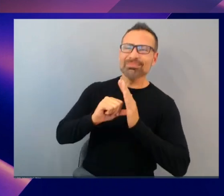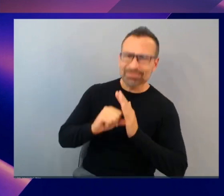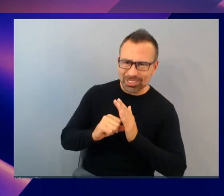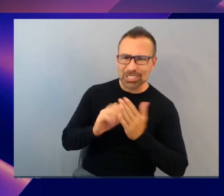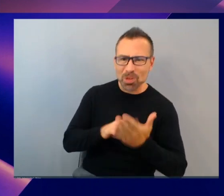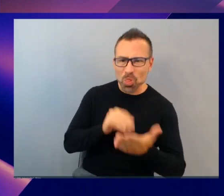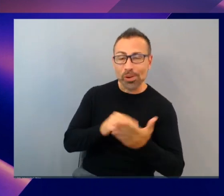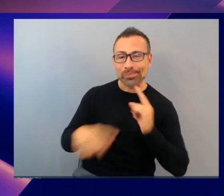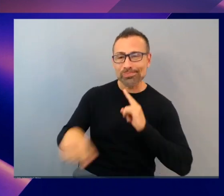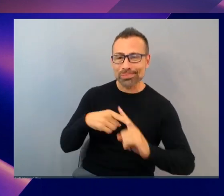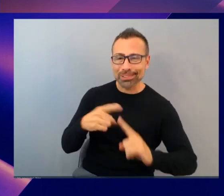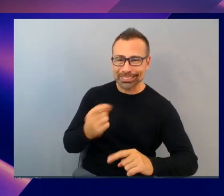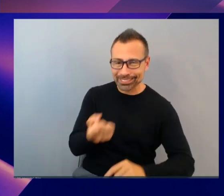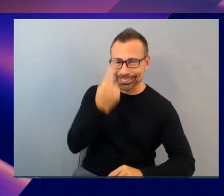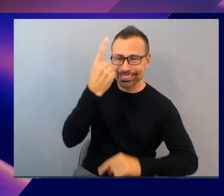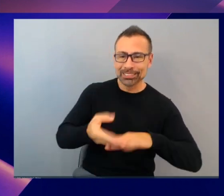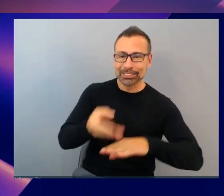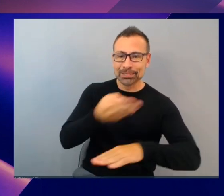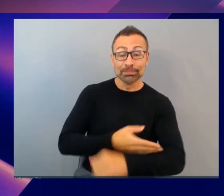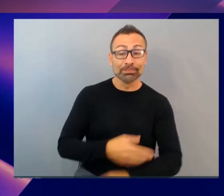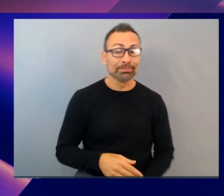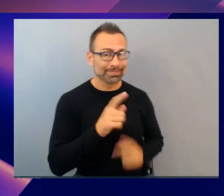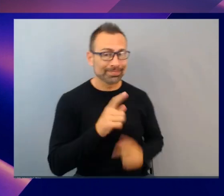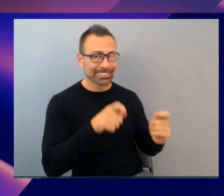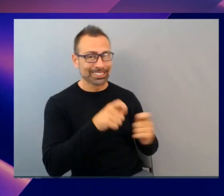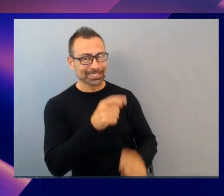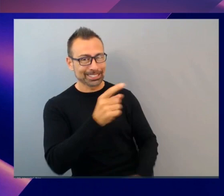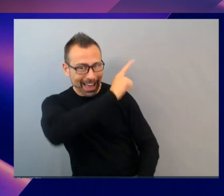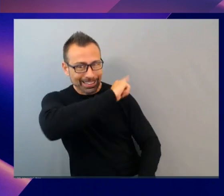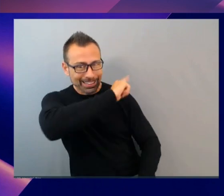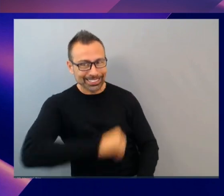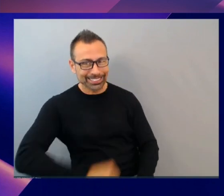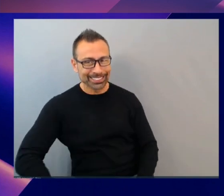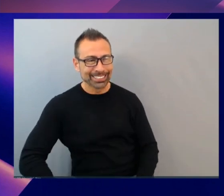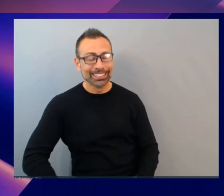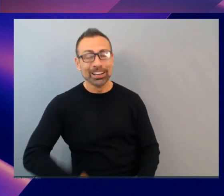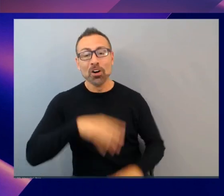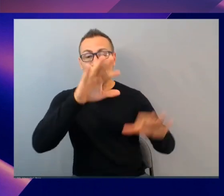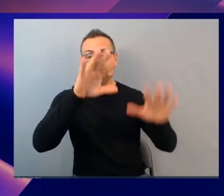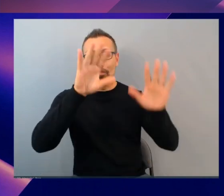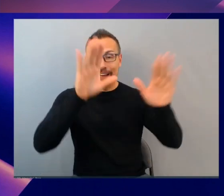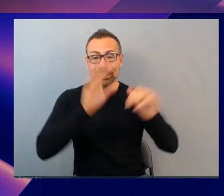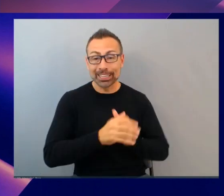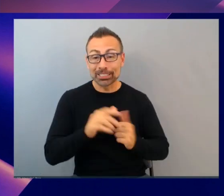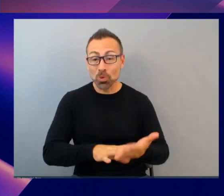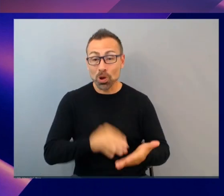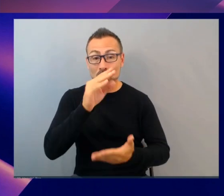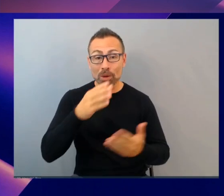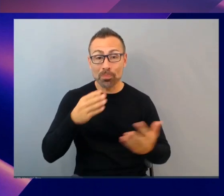Exactly, exactly. - Fantastic. So, it's learn by doing with a real AWS environment. - Yes. Whoa, whoa, I just saw on the screen,